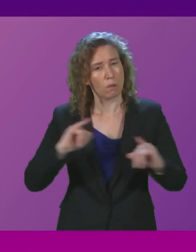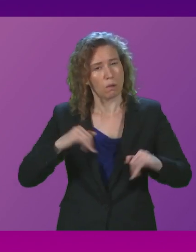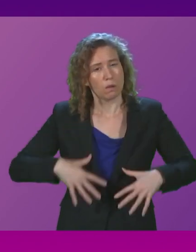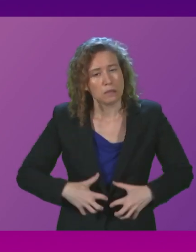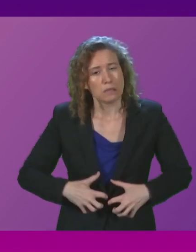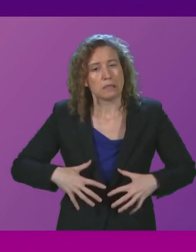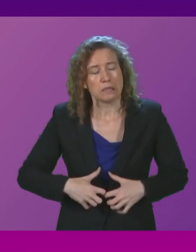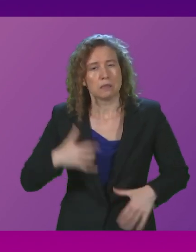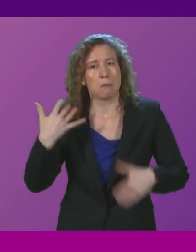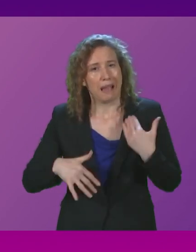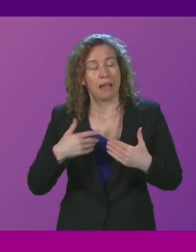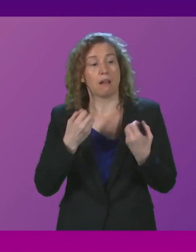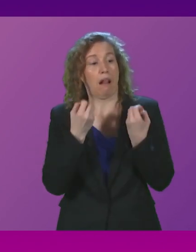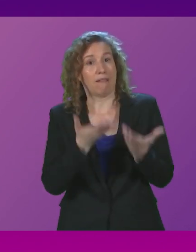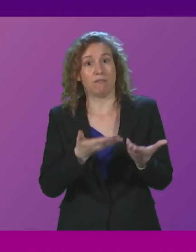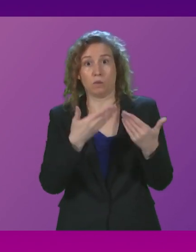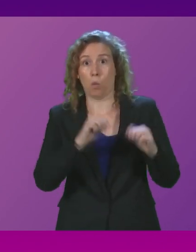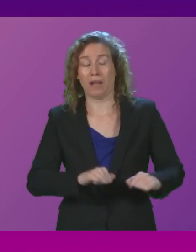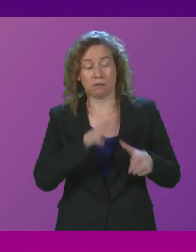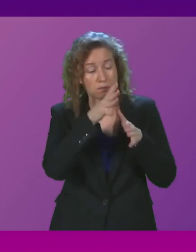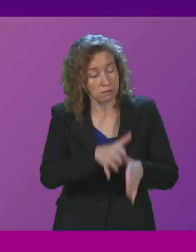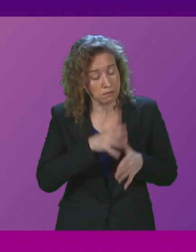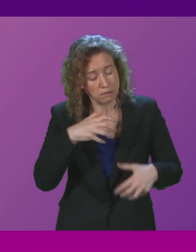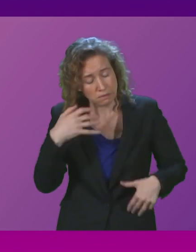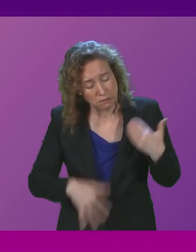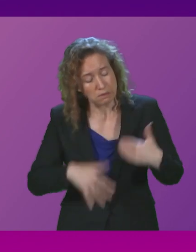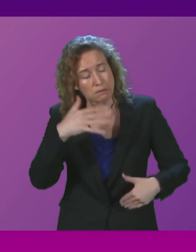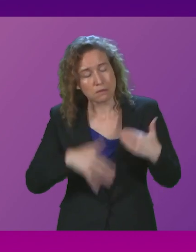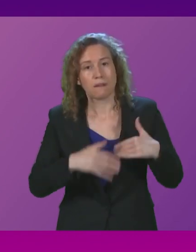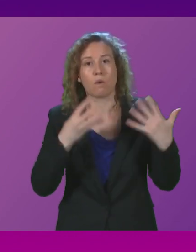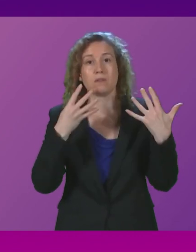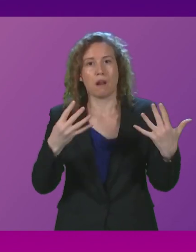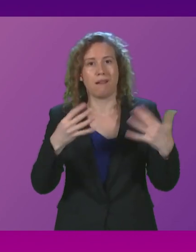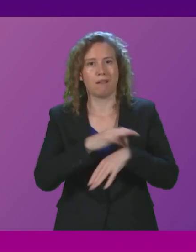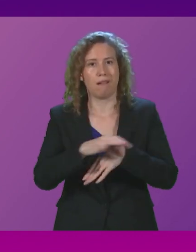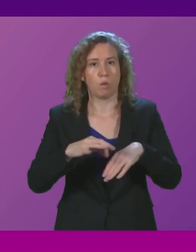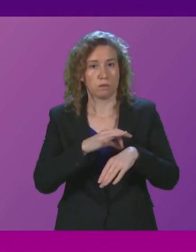She was left waiting, vomiting and in extreme pain for nine hours.